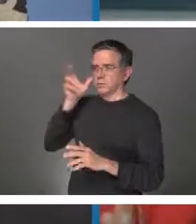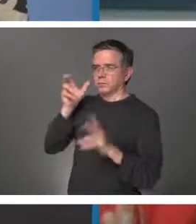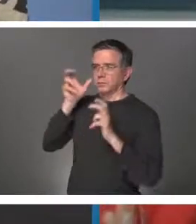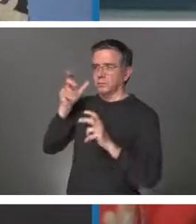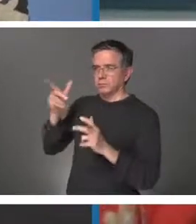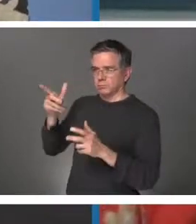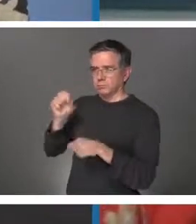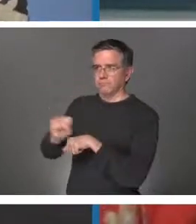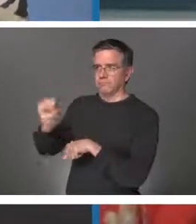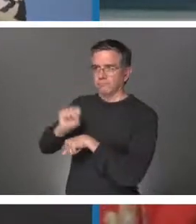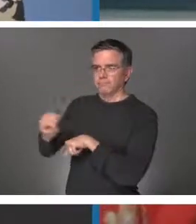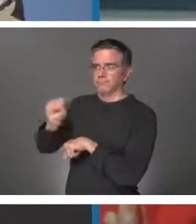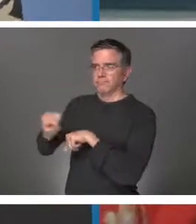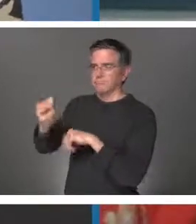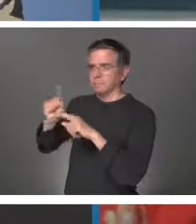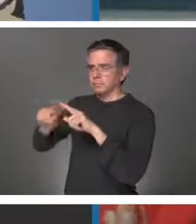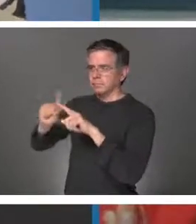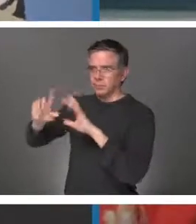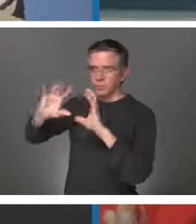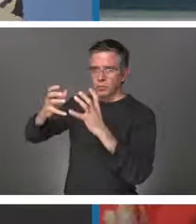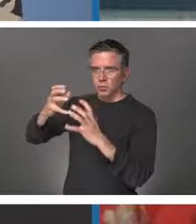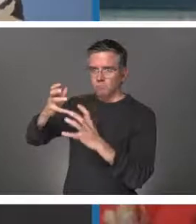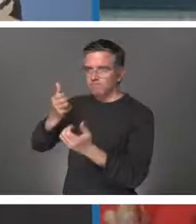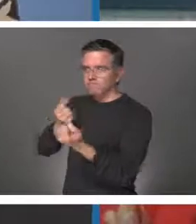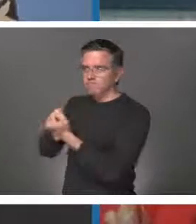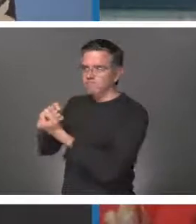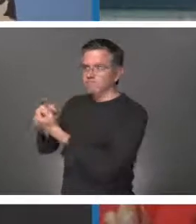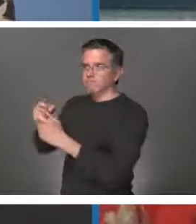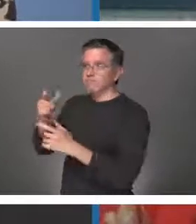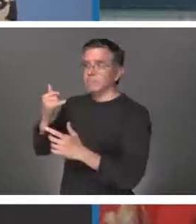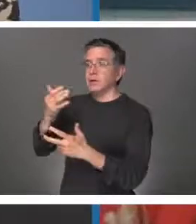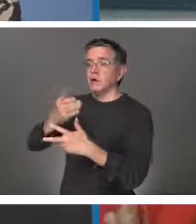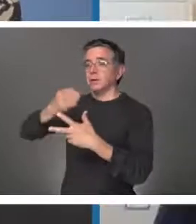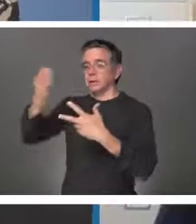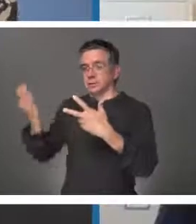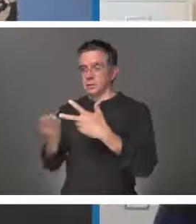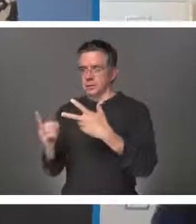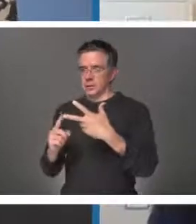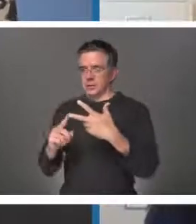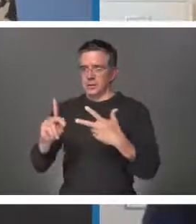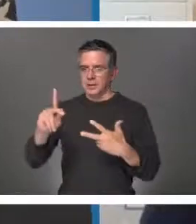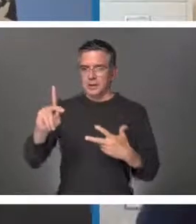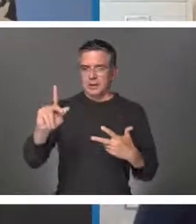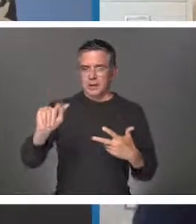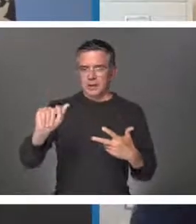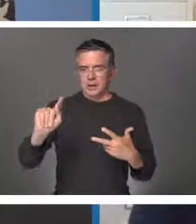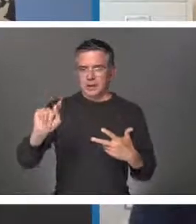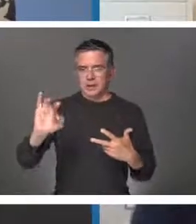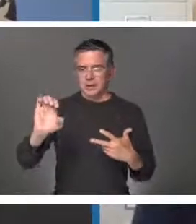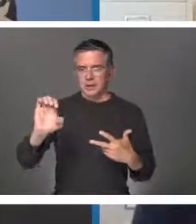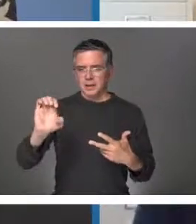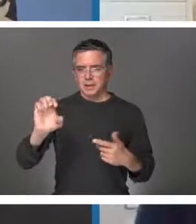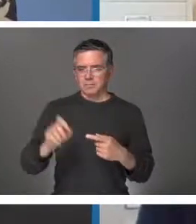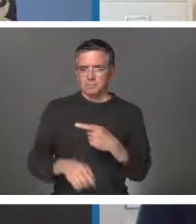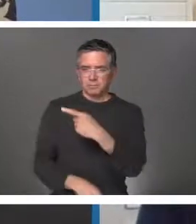So, Katie, I wanna ask you as well, what is the role of the Northwest Regional Council in getting folks vaccinated,